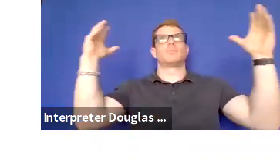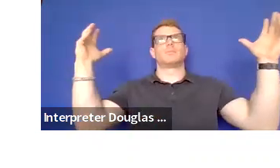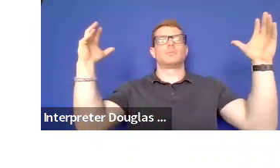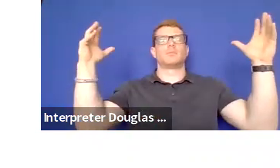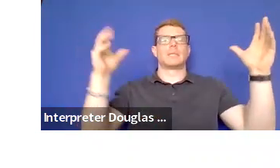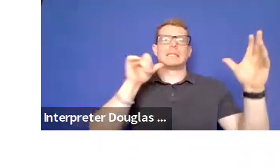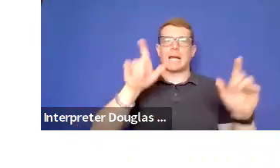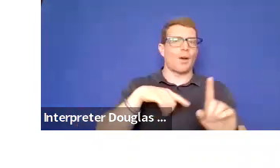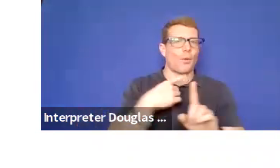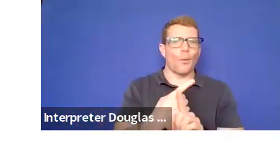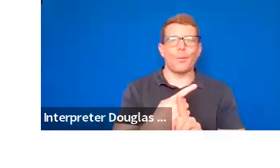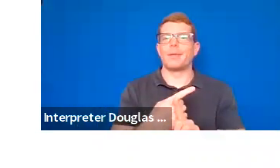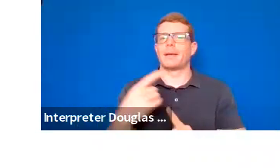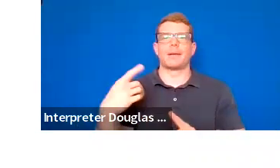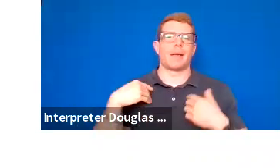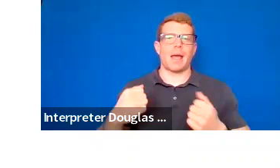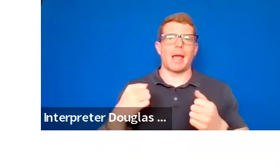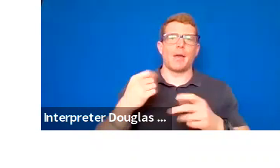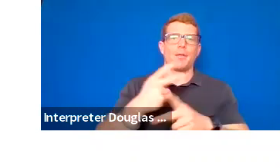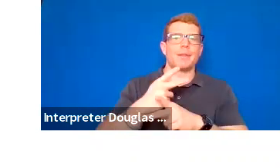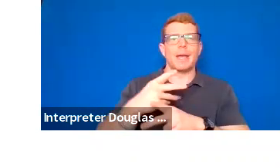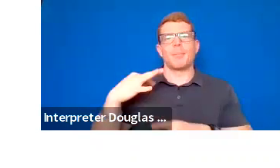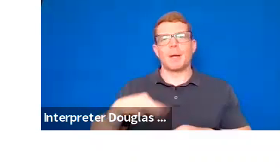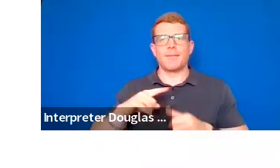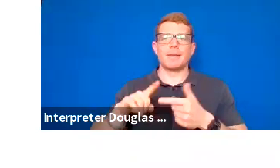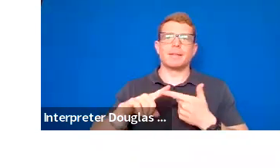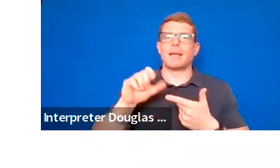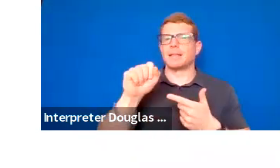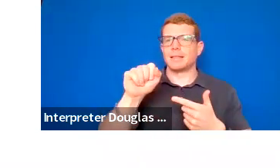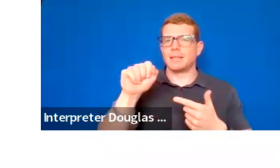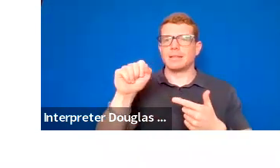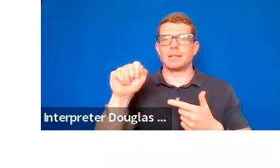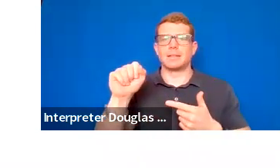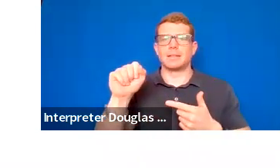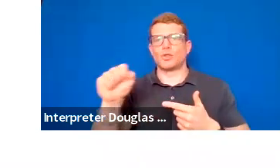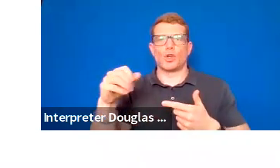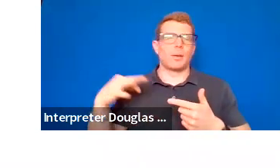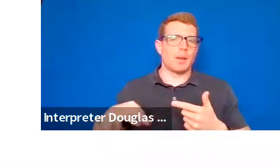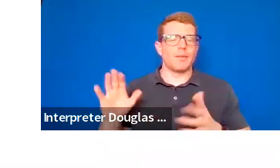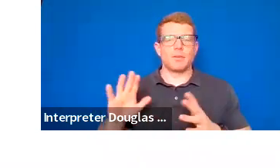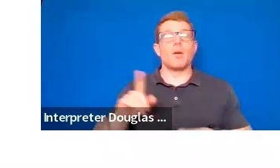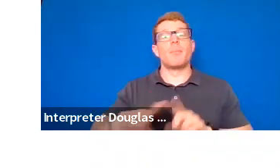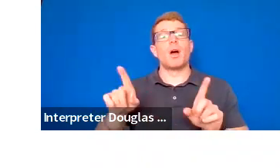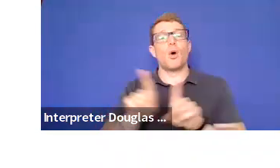But we also need to talk about Snap and your housing assistance.